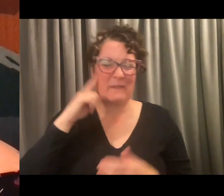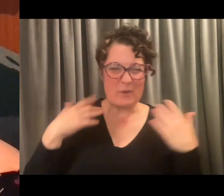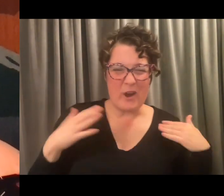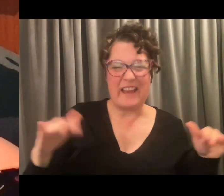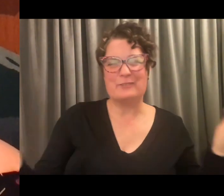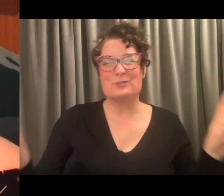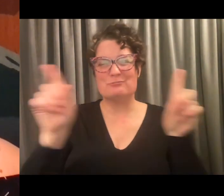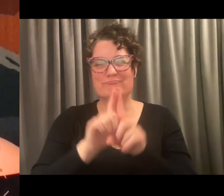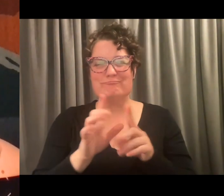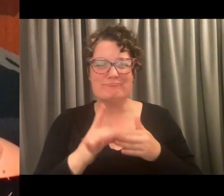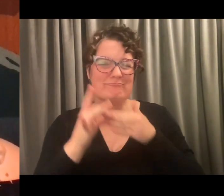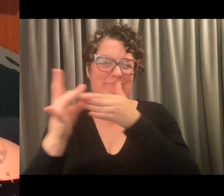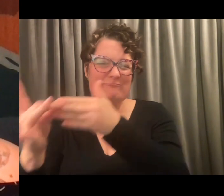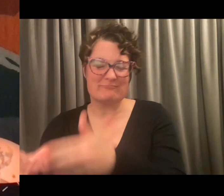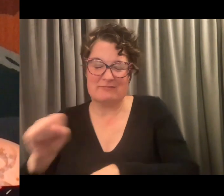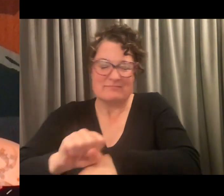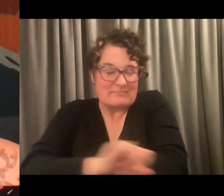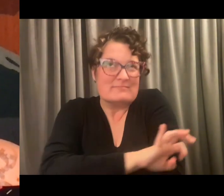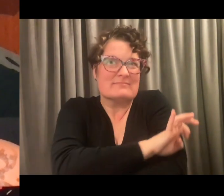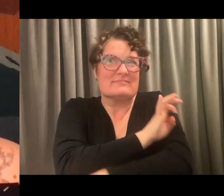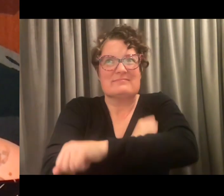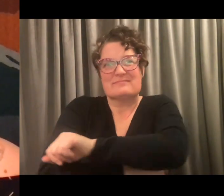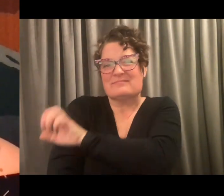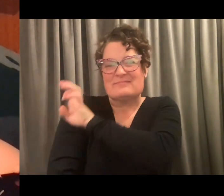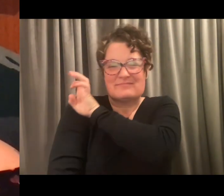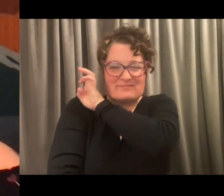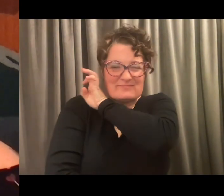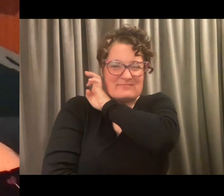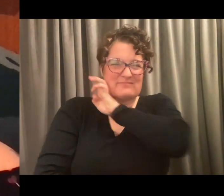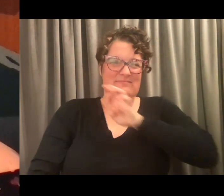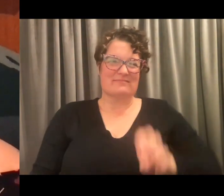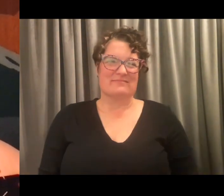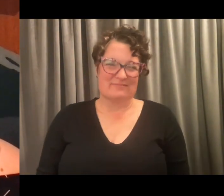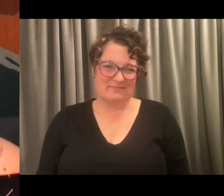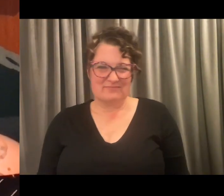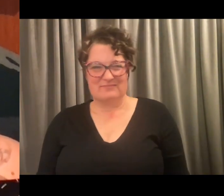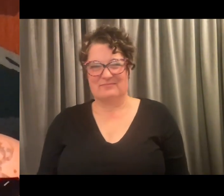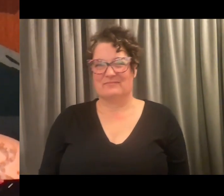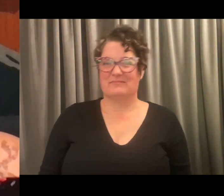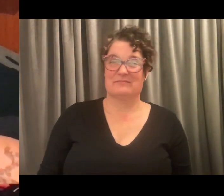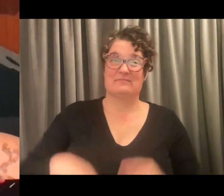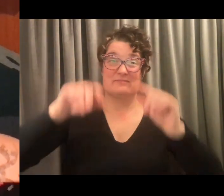There were eyeballs on every side of the second ring right there